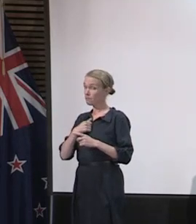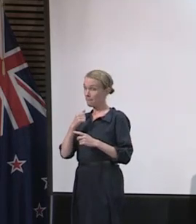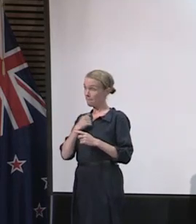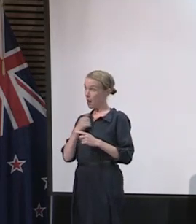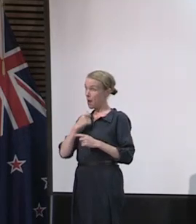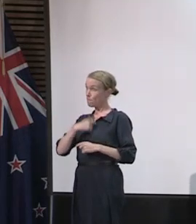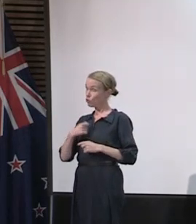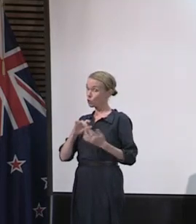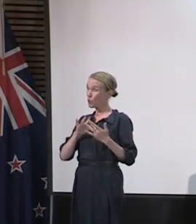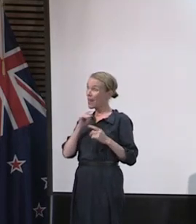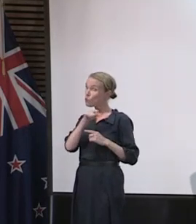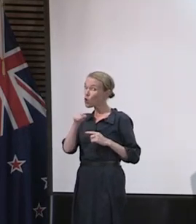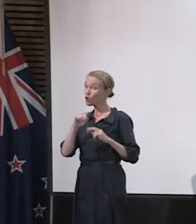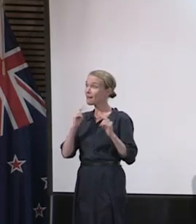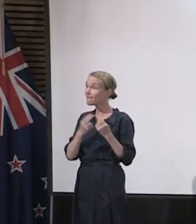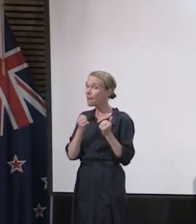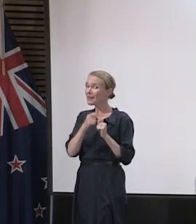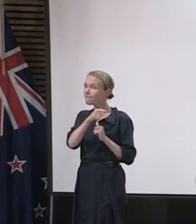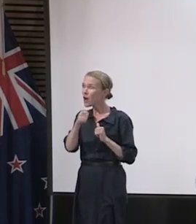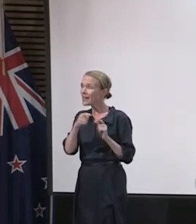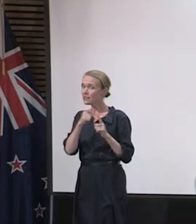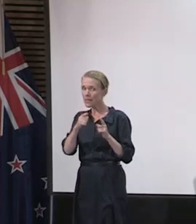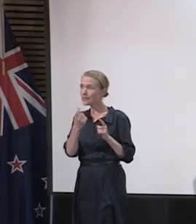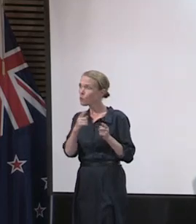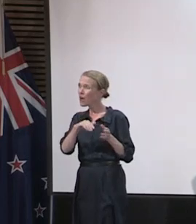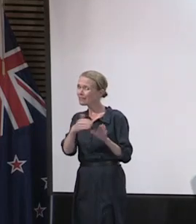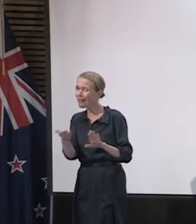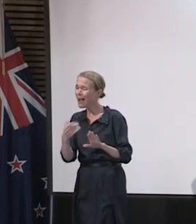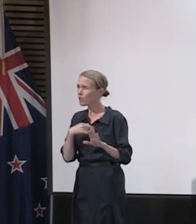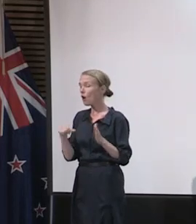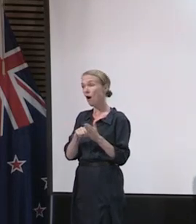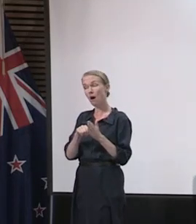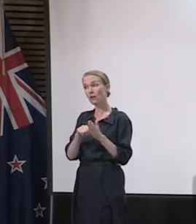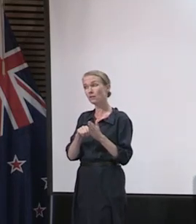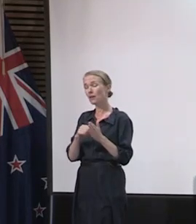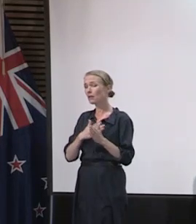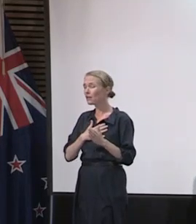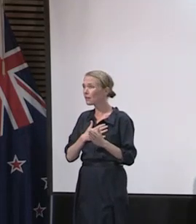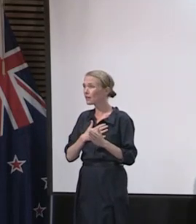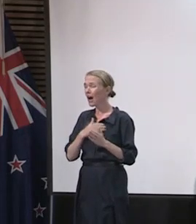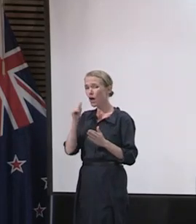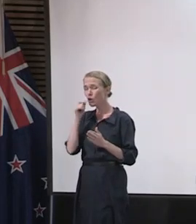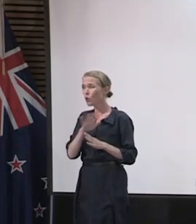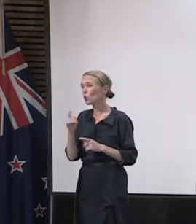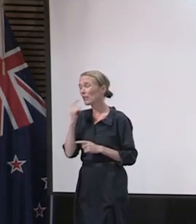tangi through lockdown and through level 3. So we've always accepted that. What we're trying to do is make